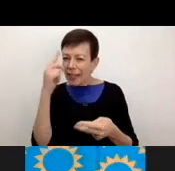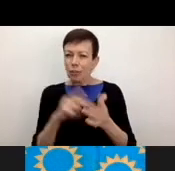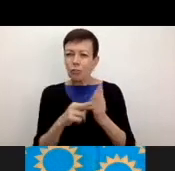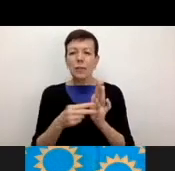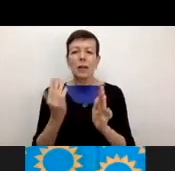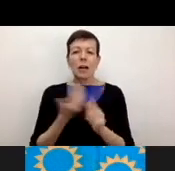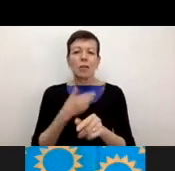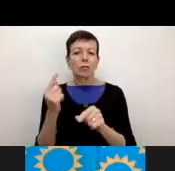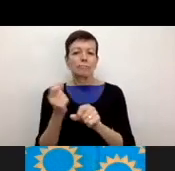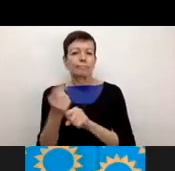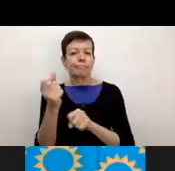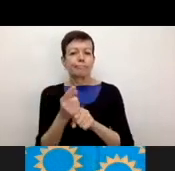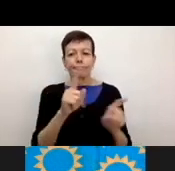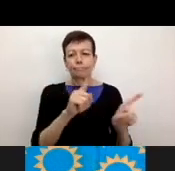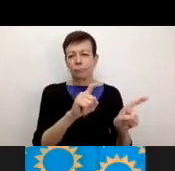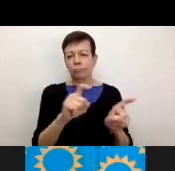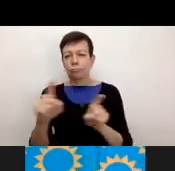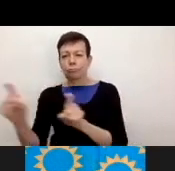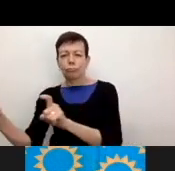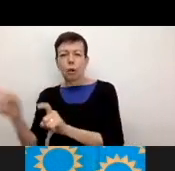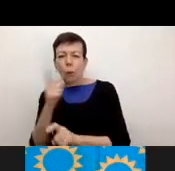It's a demographic cycle or census cycle.